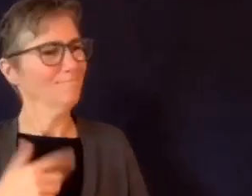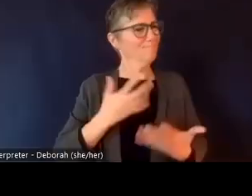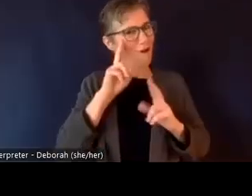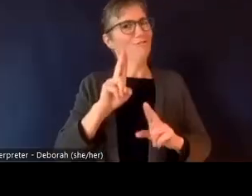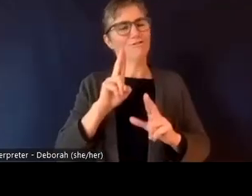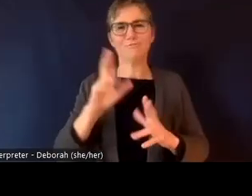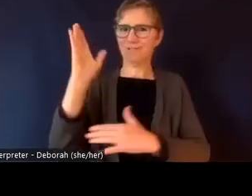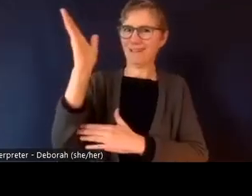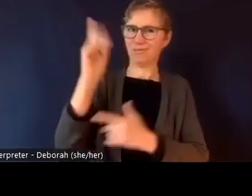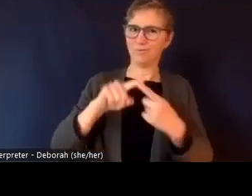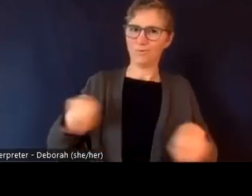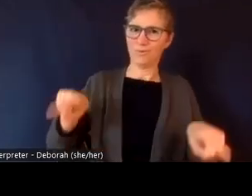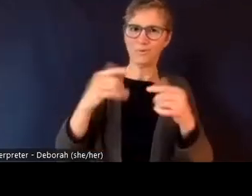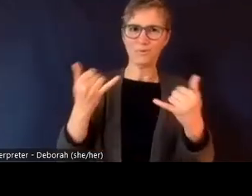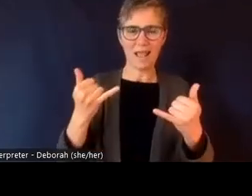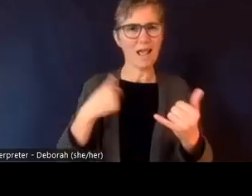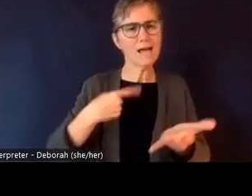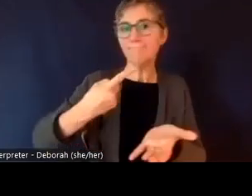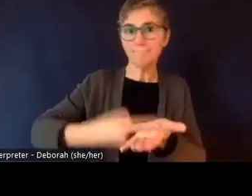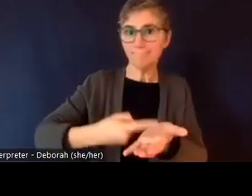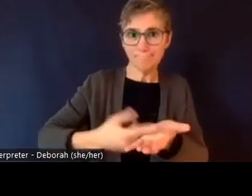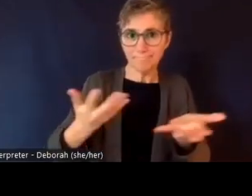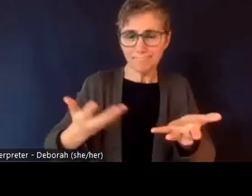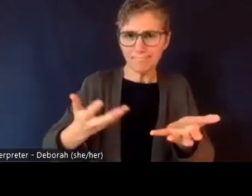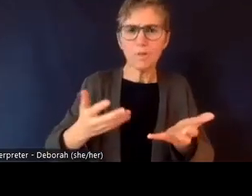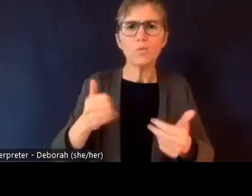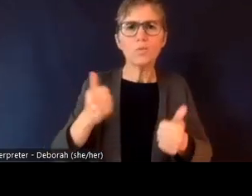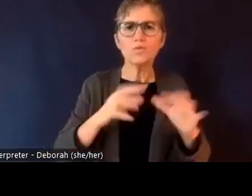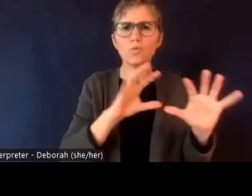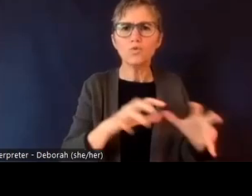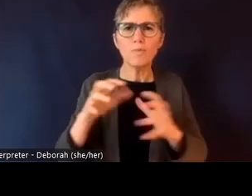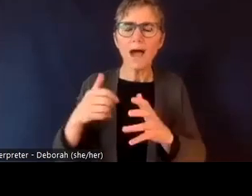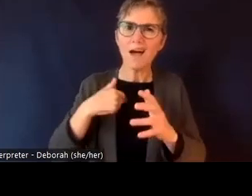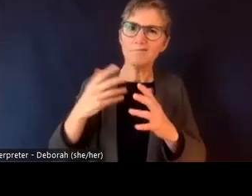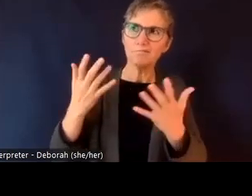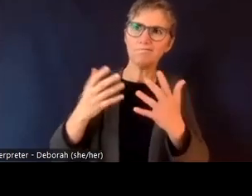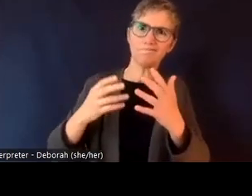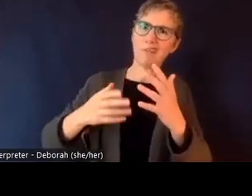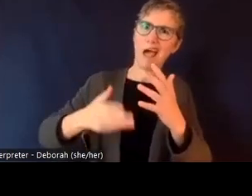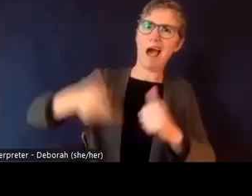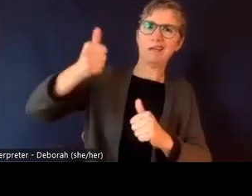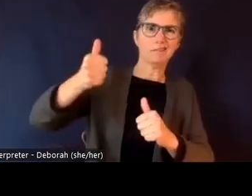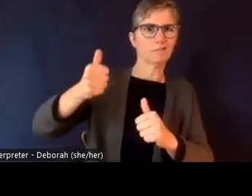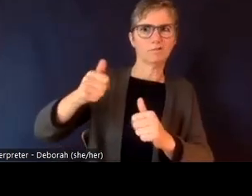about which have the highest rates of co-occurring substance use disorders and suicide risk.